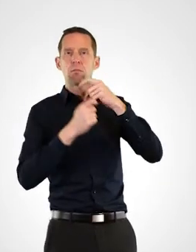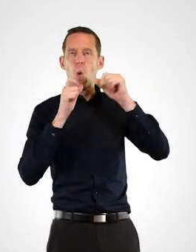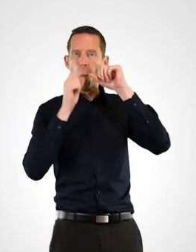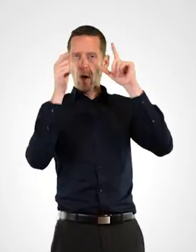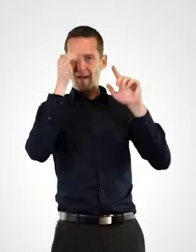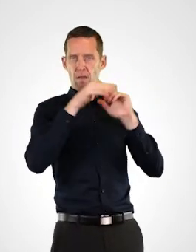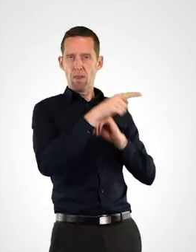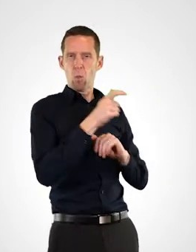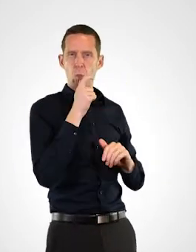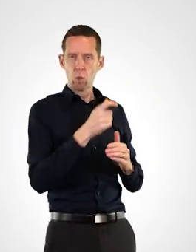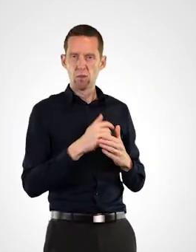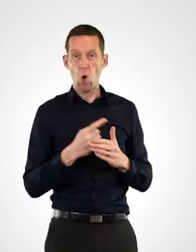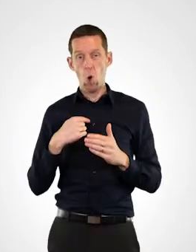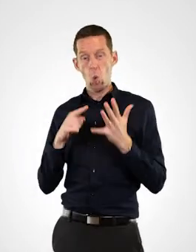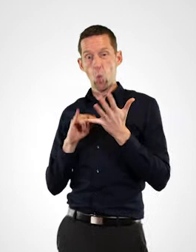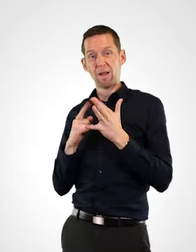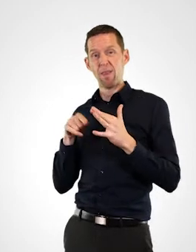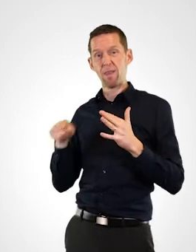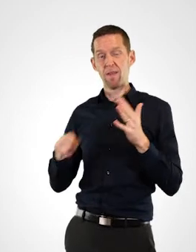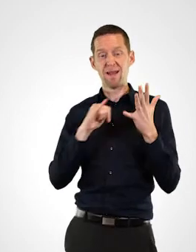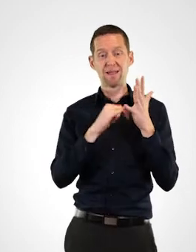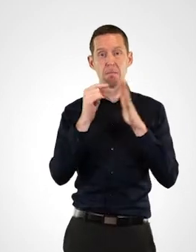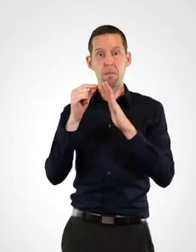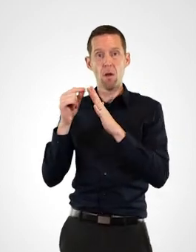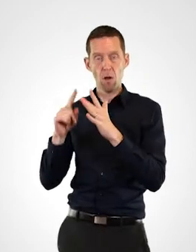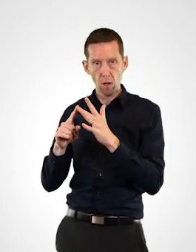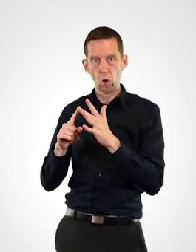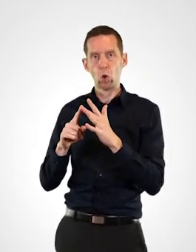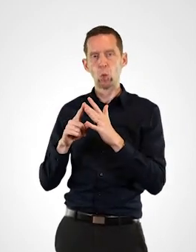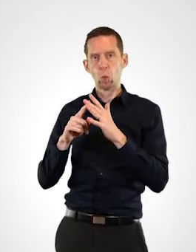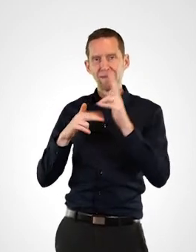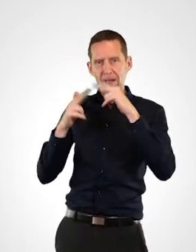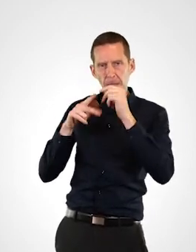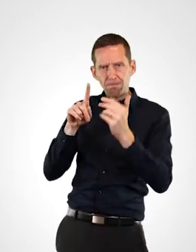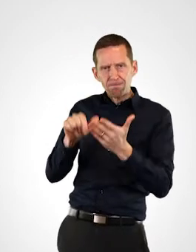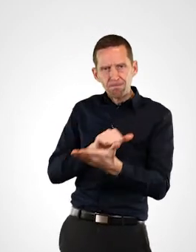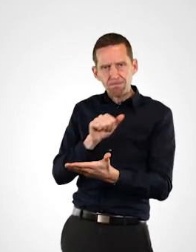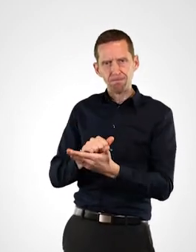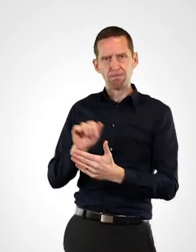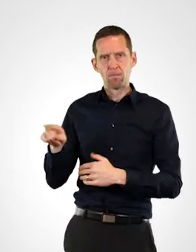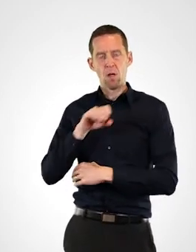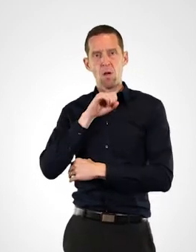So we use that technique for developmentally appropriate vocalisations